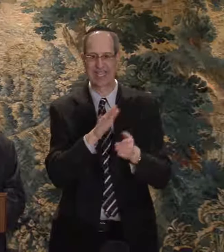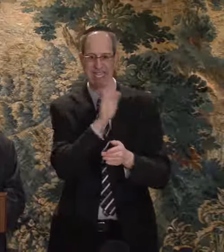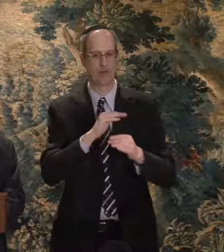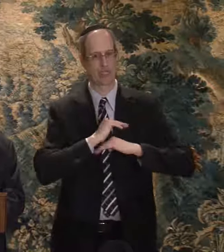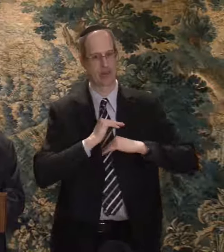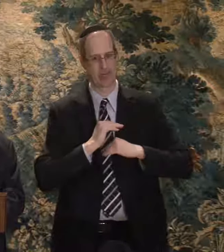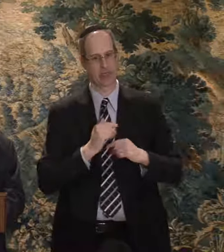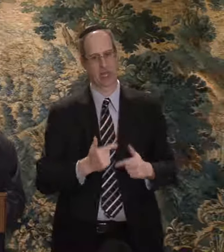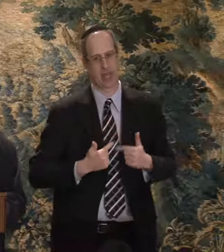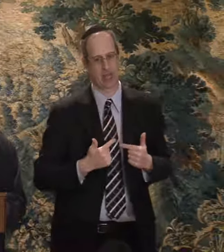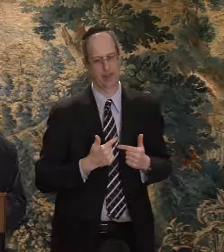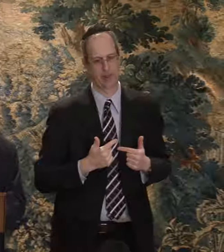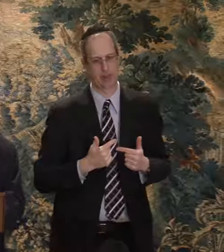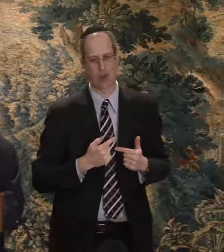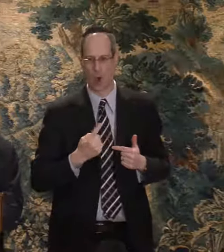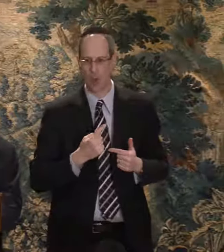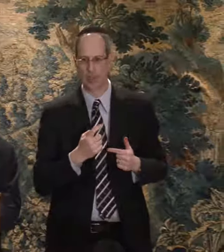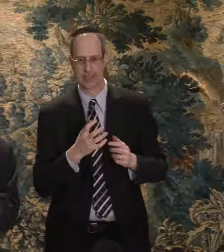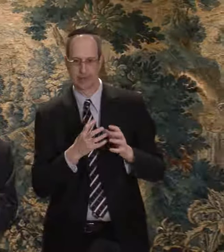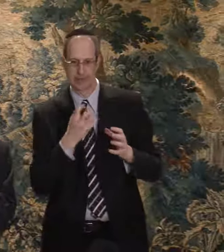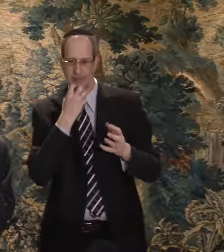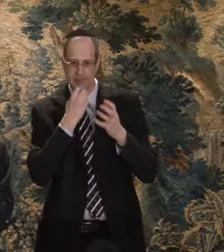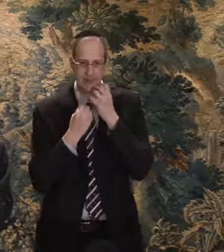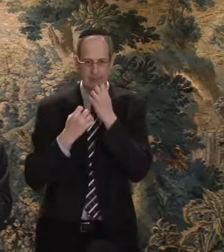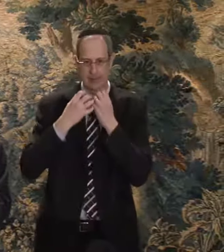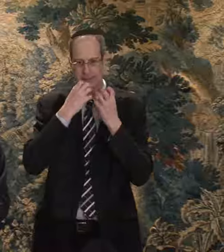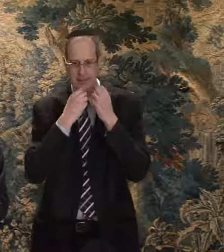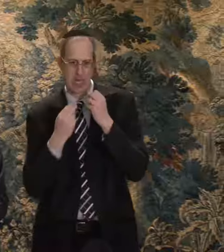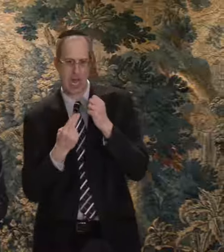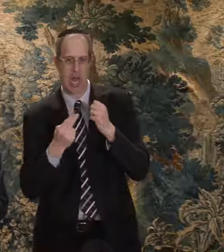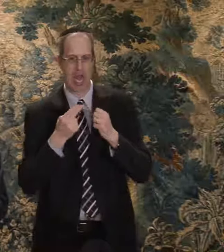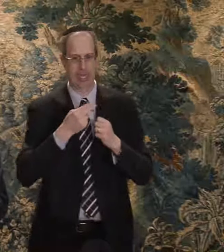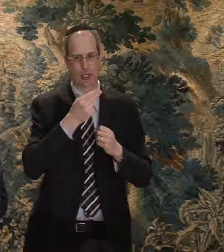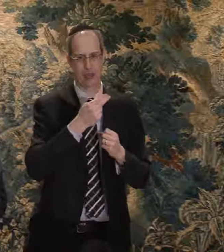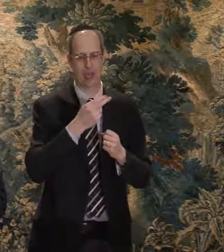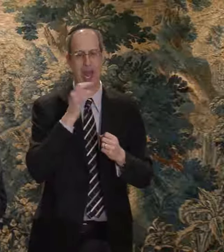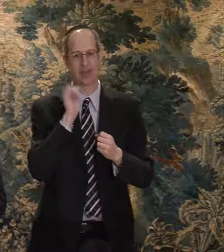at in life always strive higher and that's what nefesh dove it has started